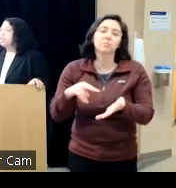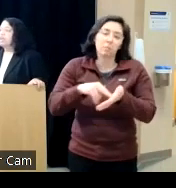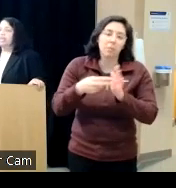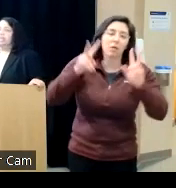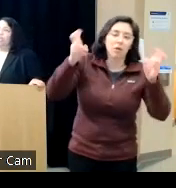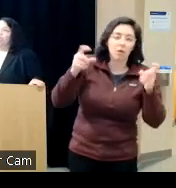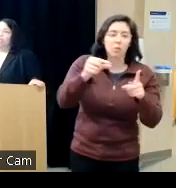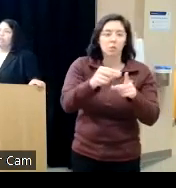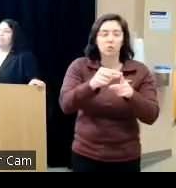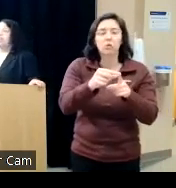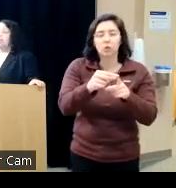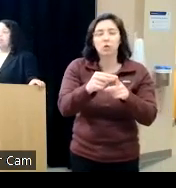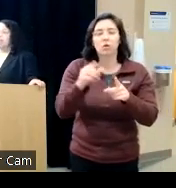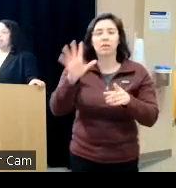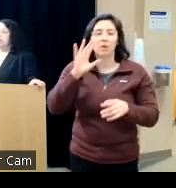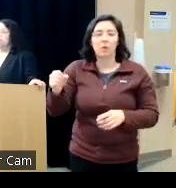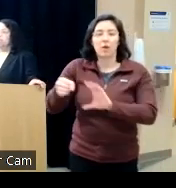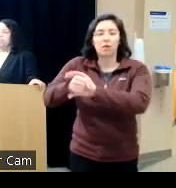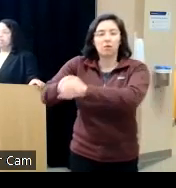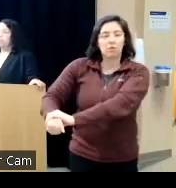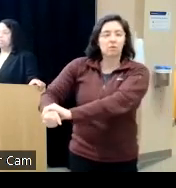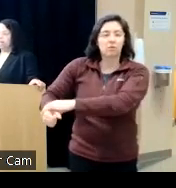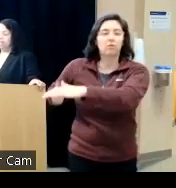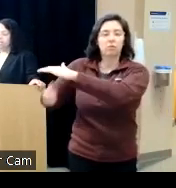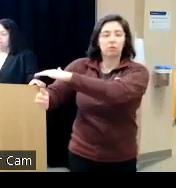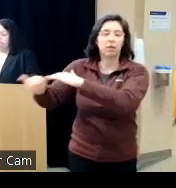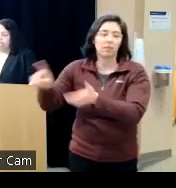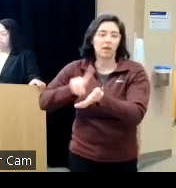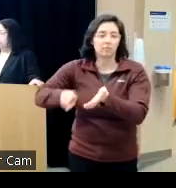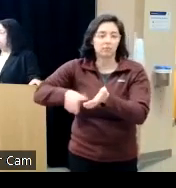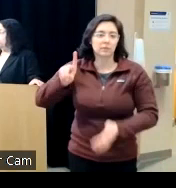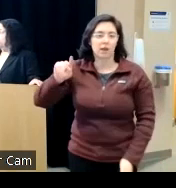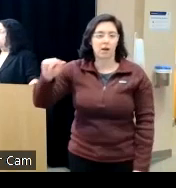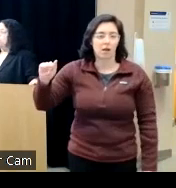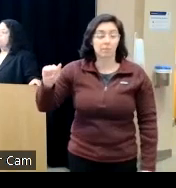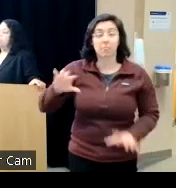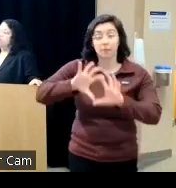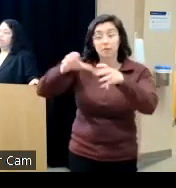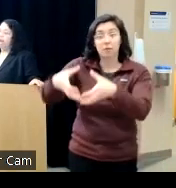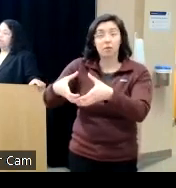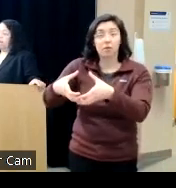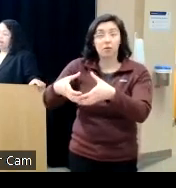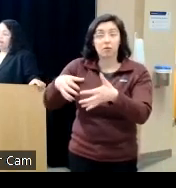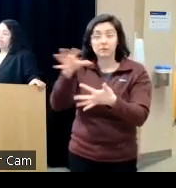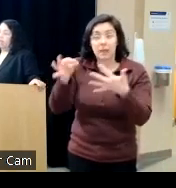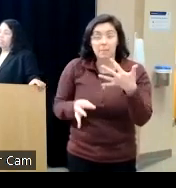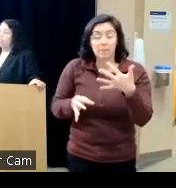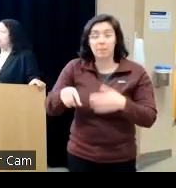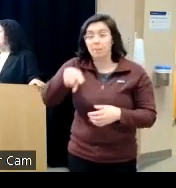that they were detained at the time this data was collected this sample of black adolescent